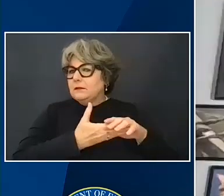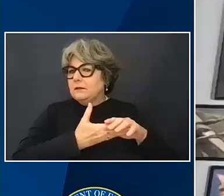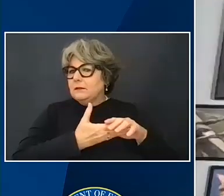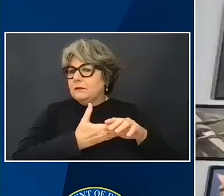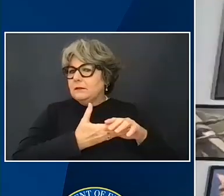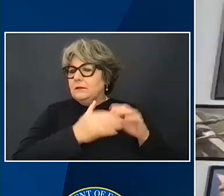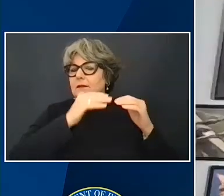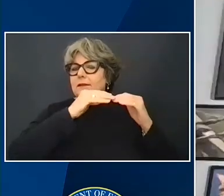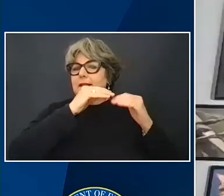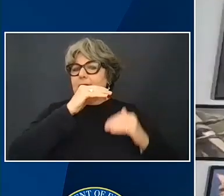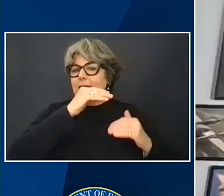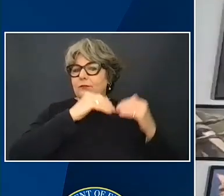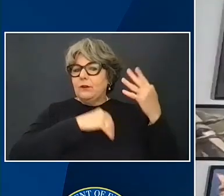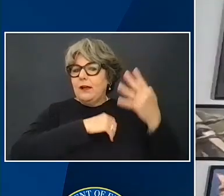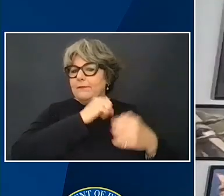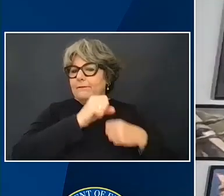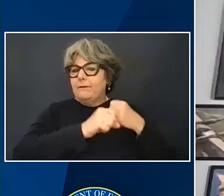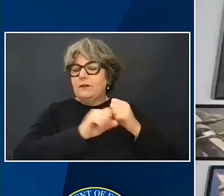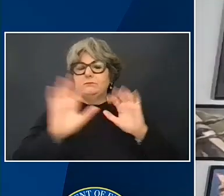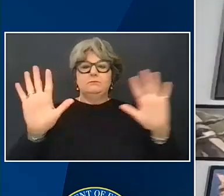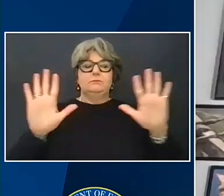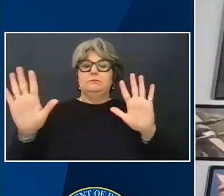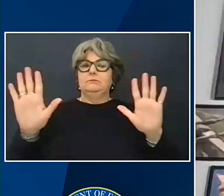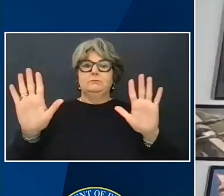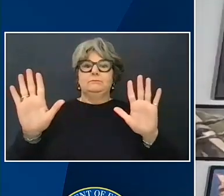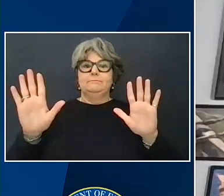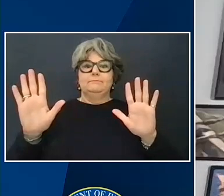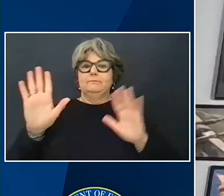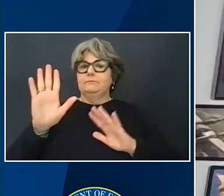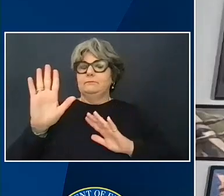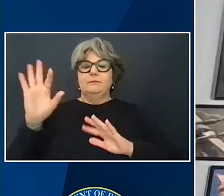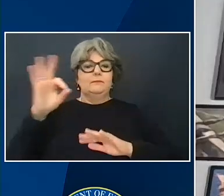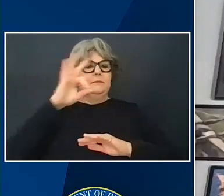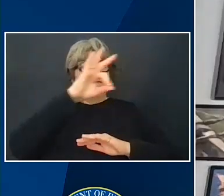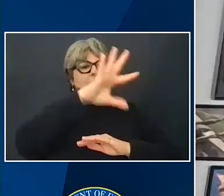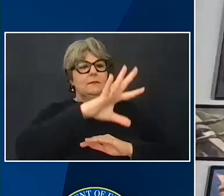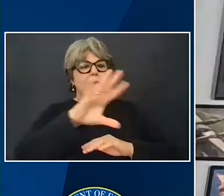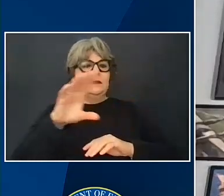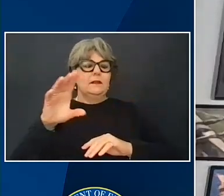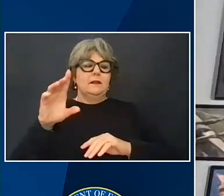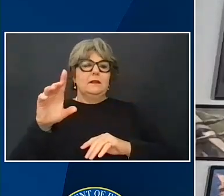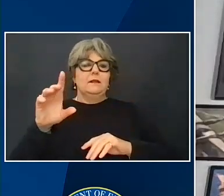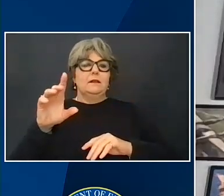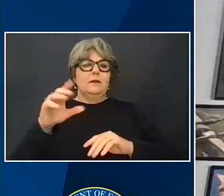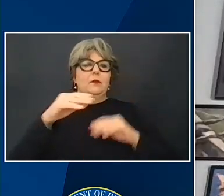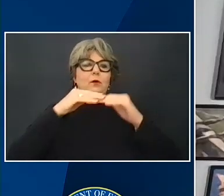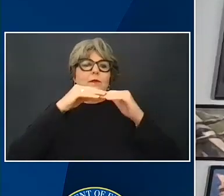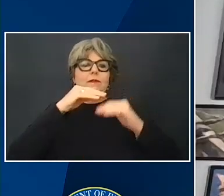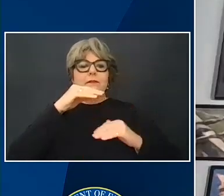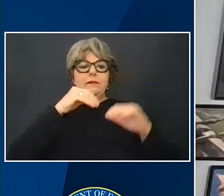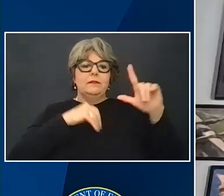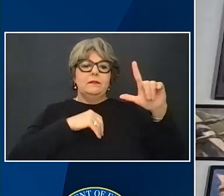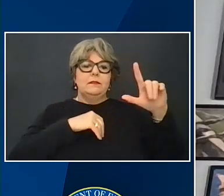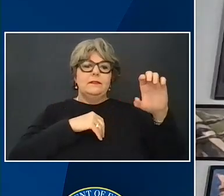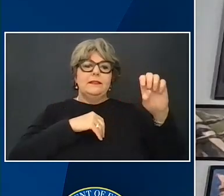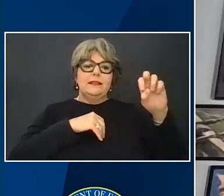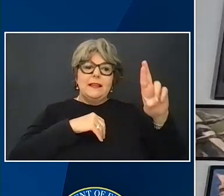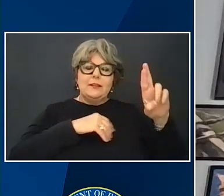No, no, no, no, you're right. I was just giving you an example of 150, but- or the lesser of, you know, of the